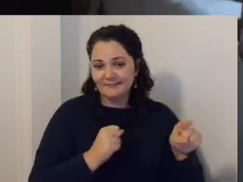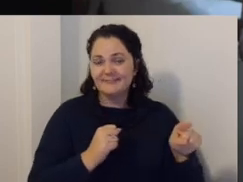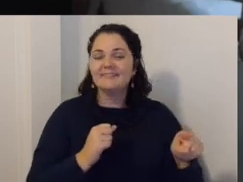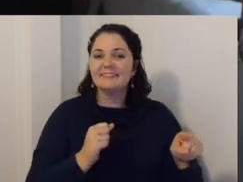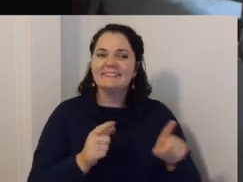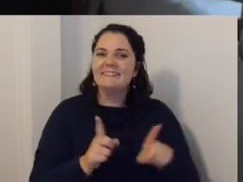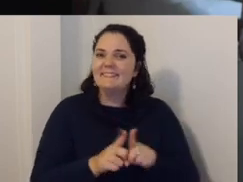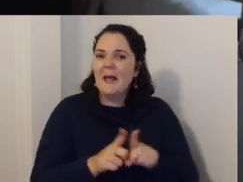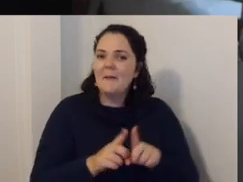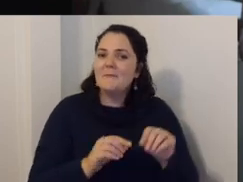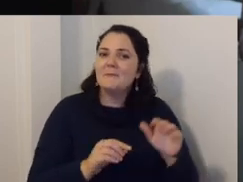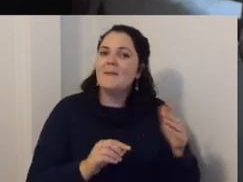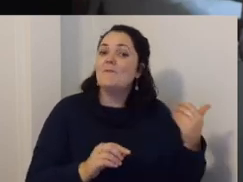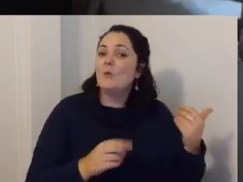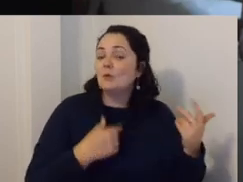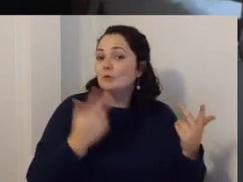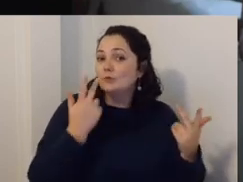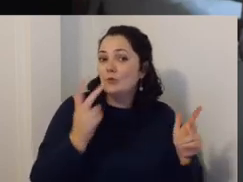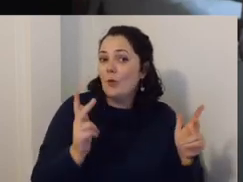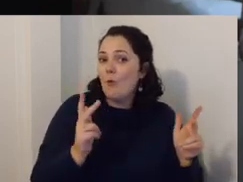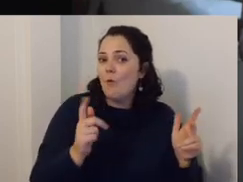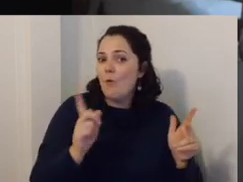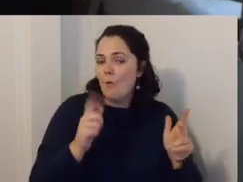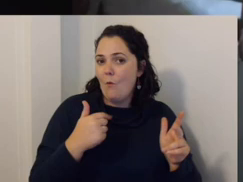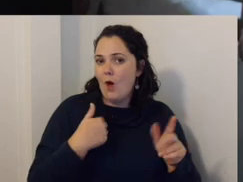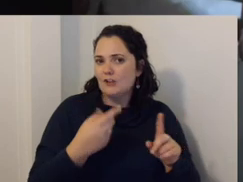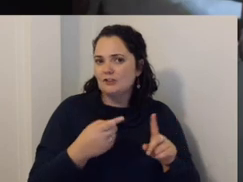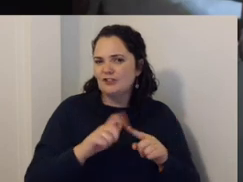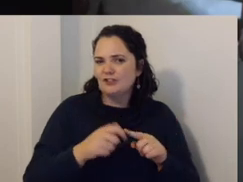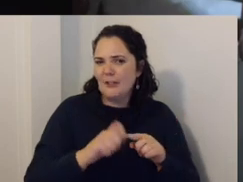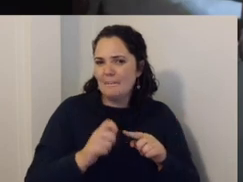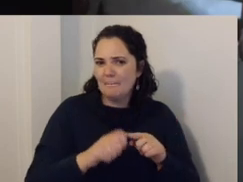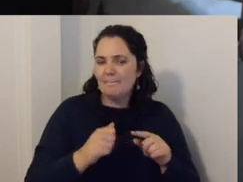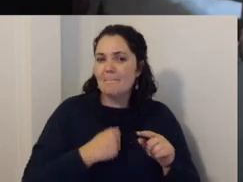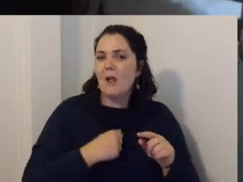y'all at the beginning when I was doing the demo and now I'm sharpening up my charcoal pencil and